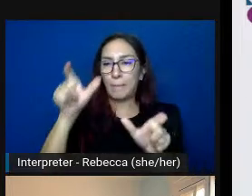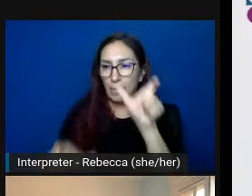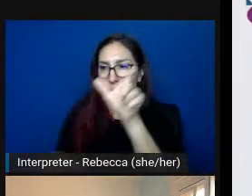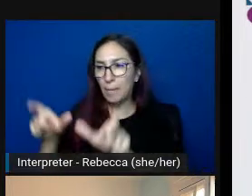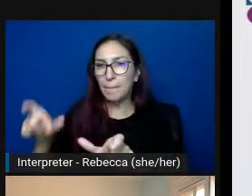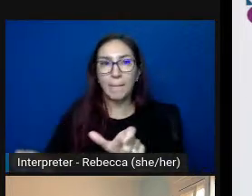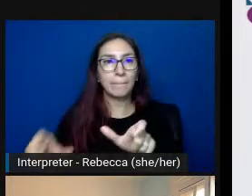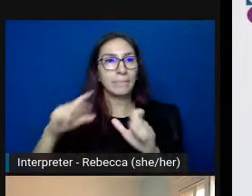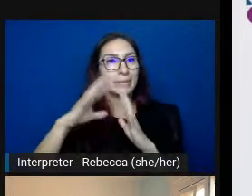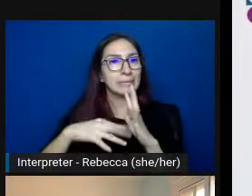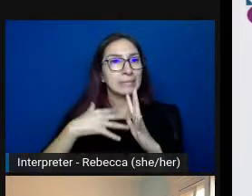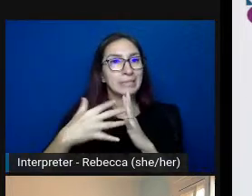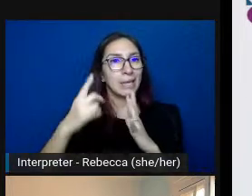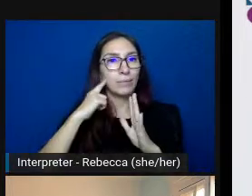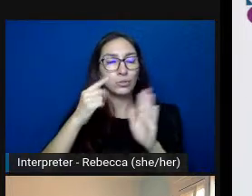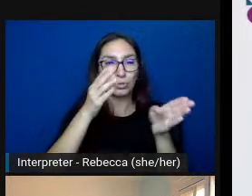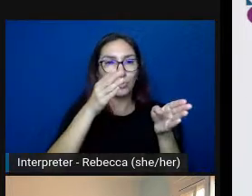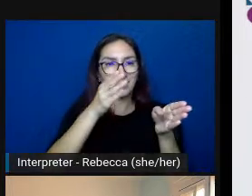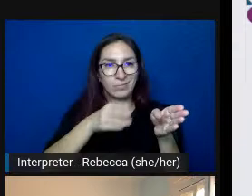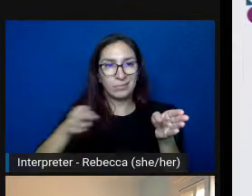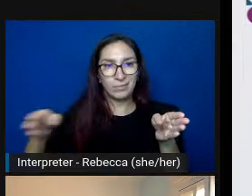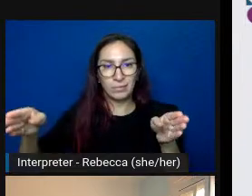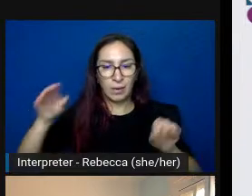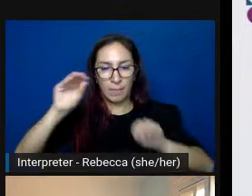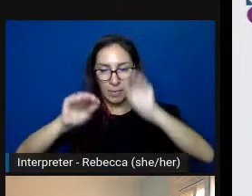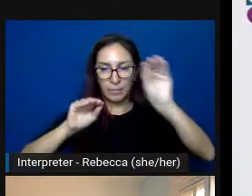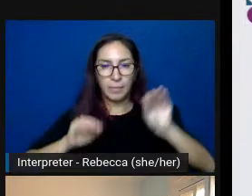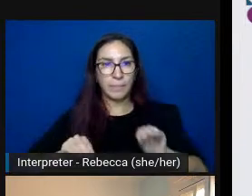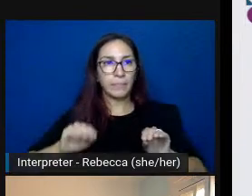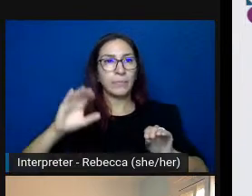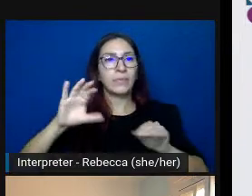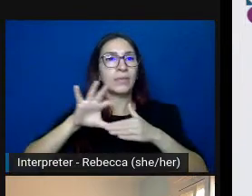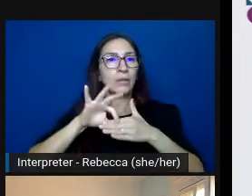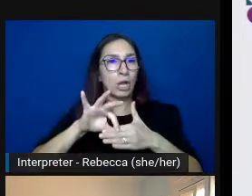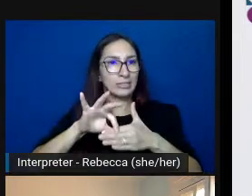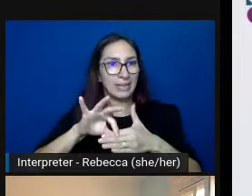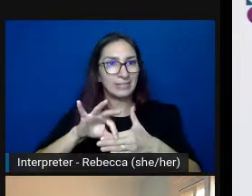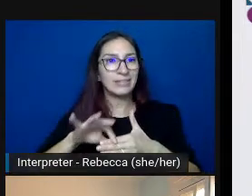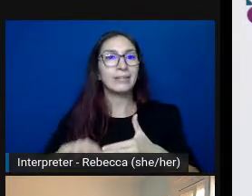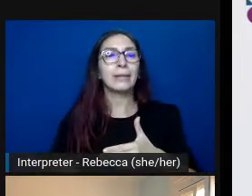Are developers are still showing tables to layout the content.